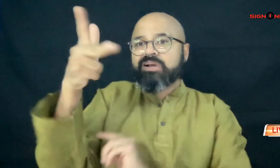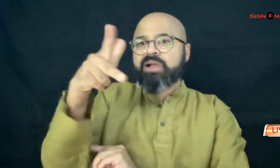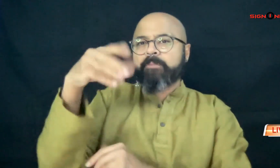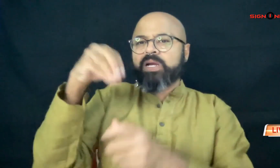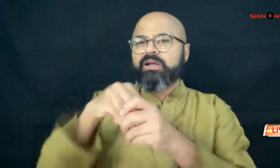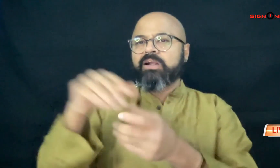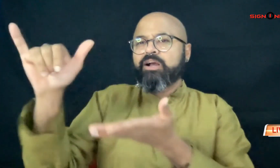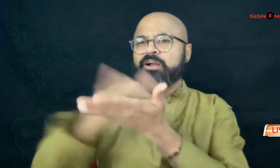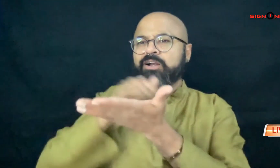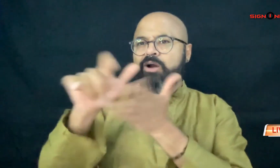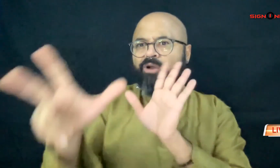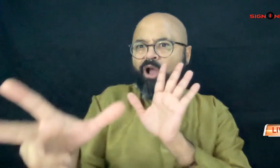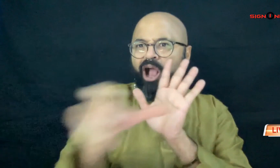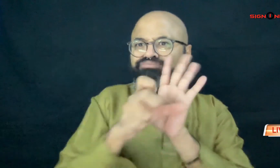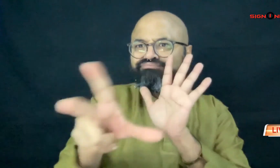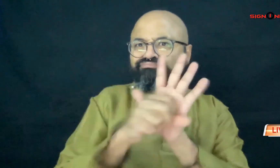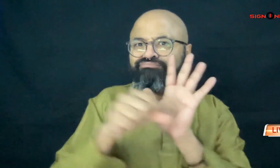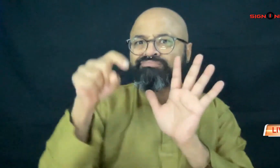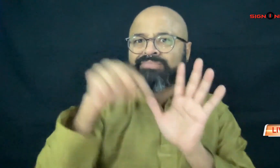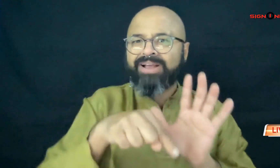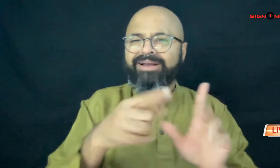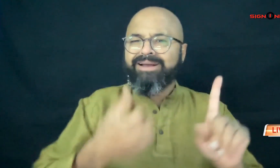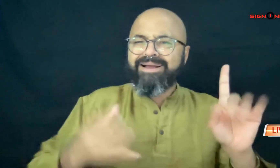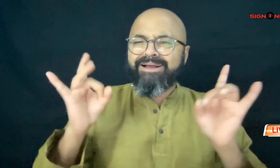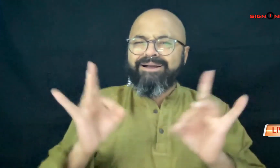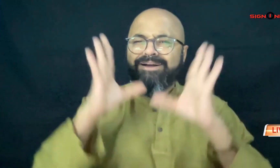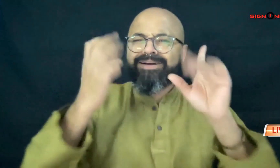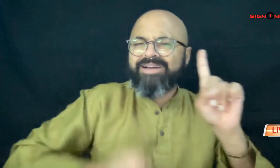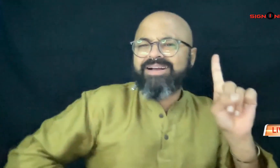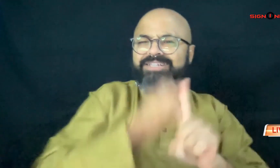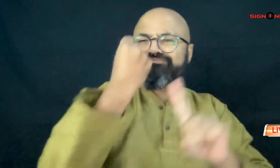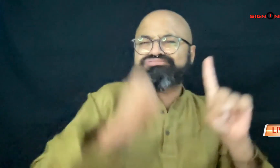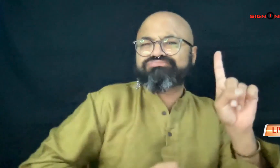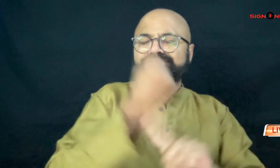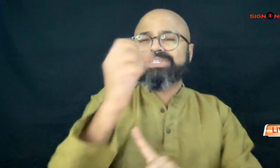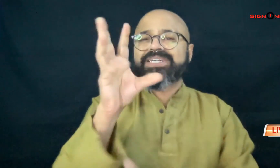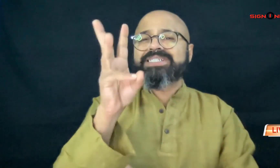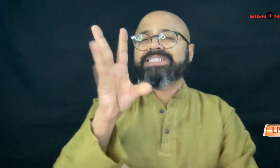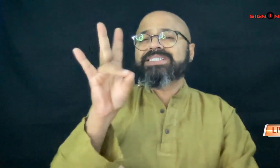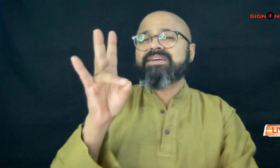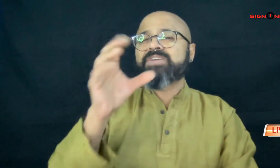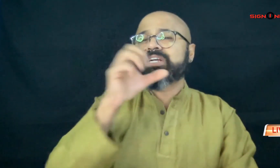back on March 11 of this year surveillance cameras in New York captured the brutal attack